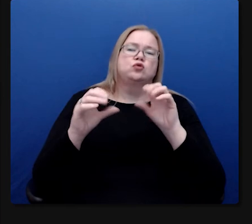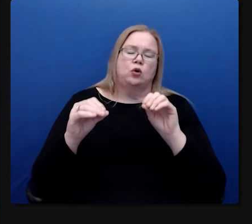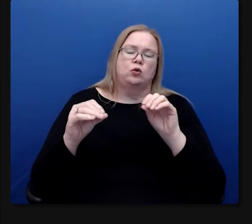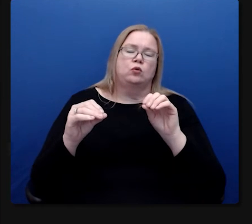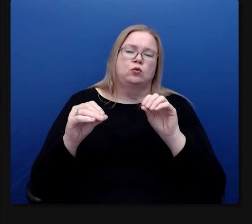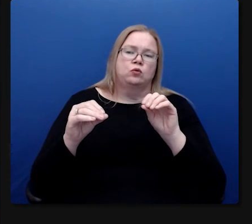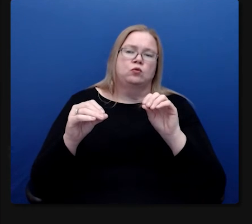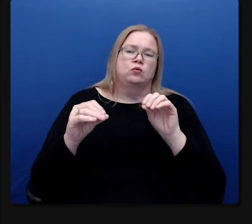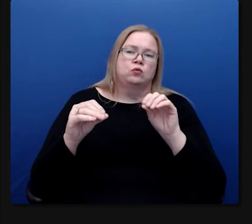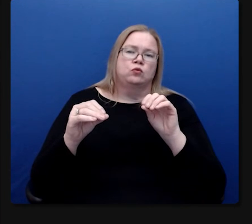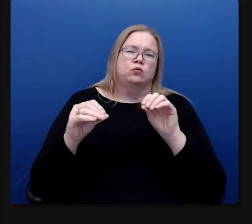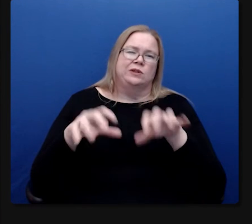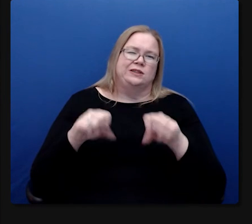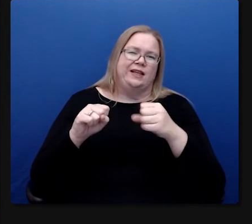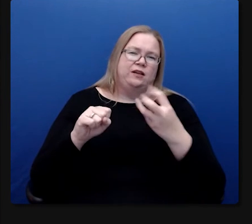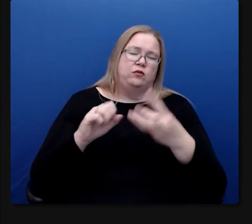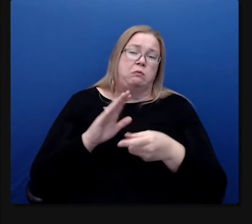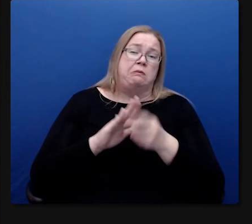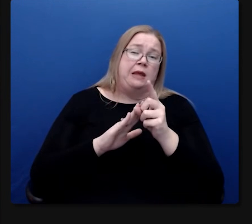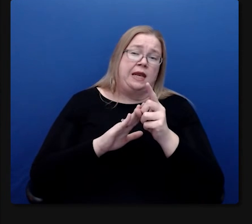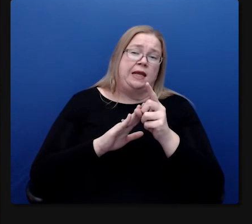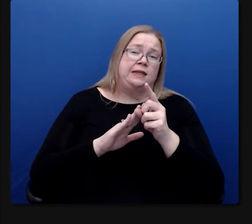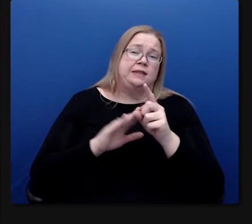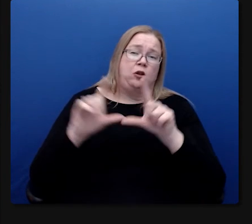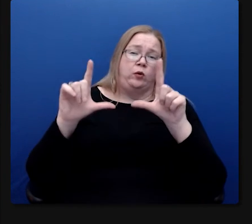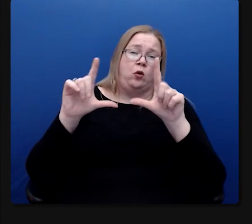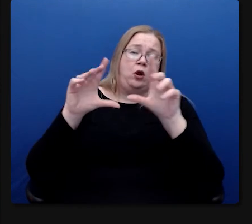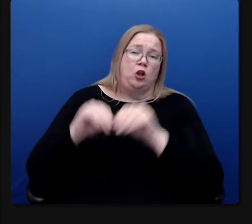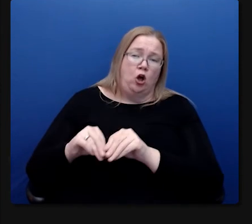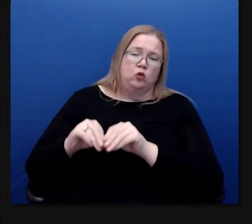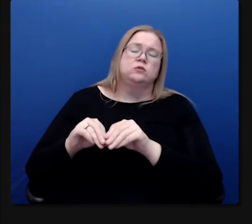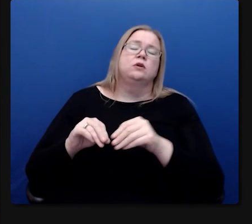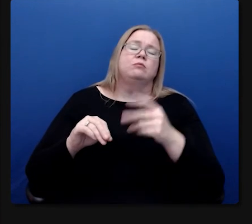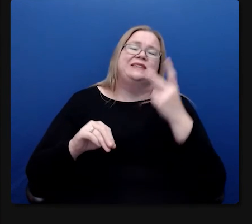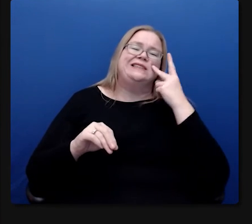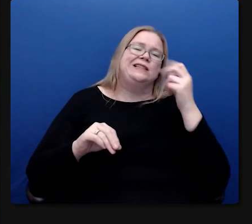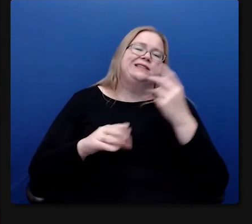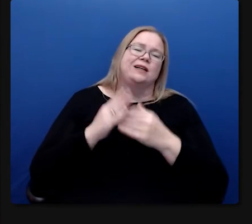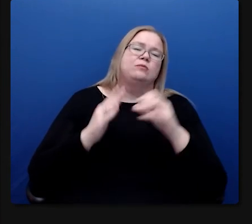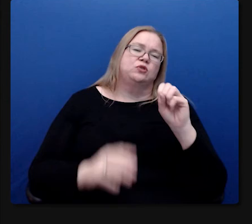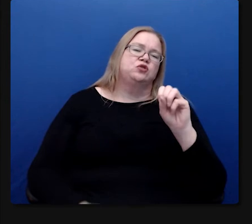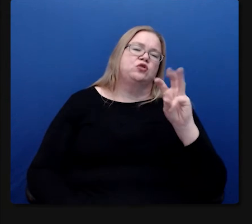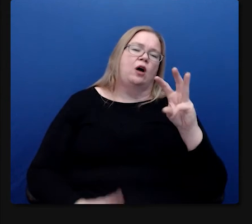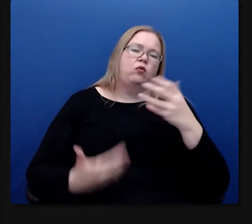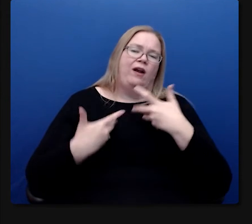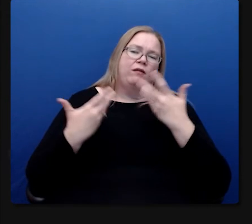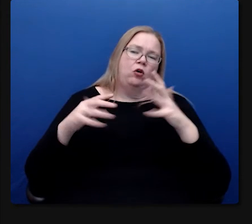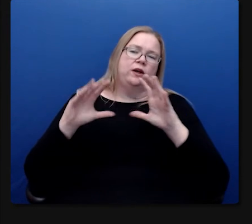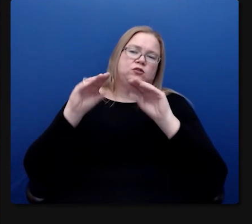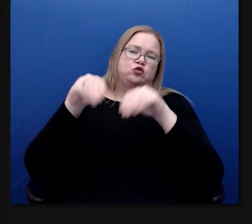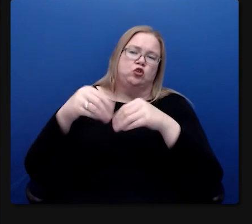So these will take a few minutes and this window will close, but we can start looking at some of the software we've got installed here.